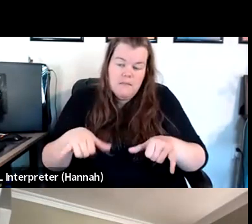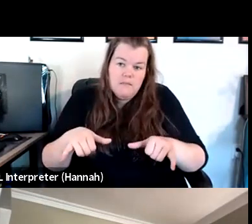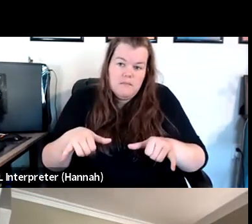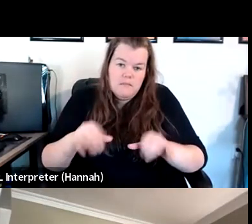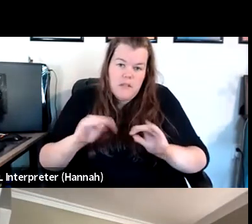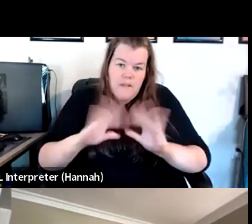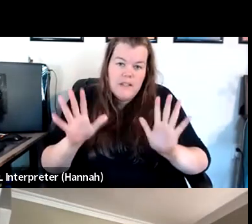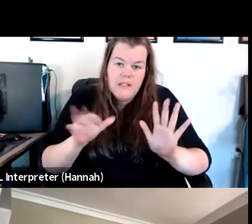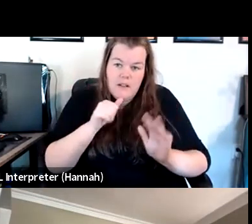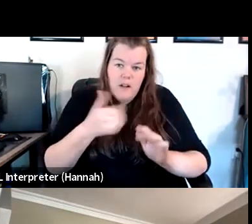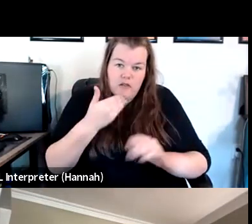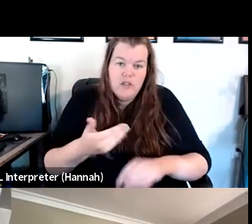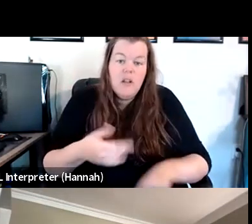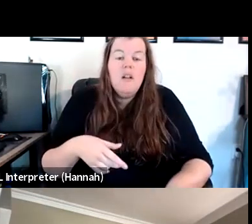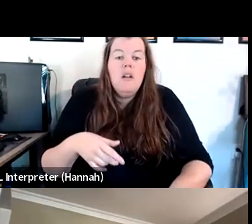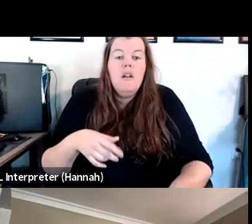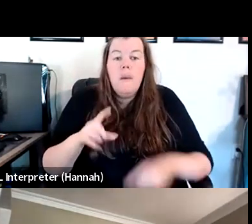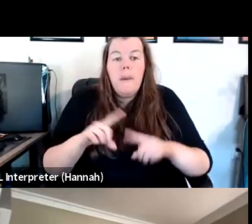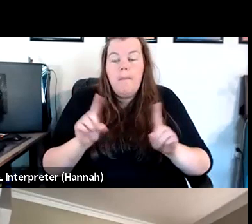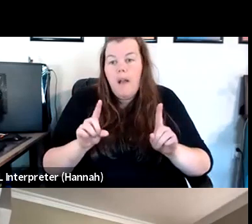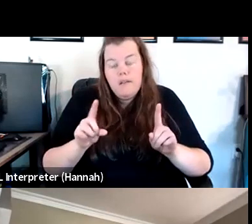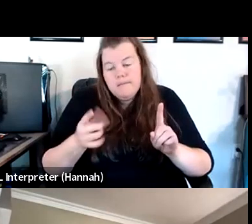um but there are like I said some attorneys who